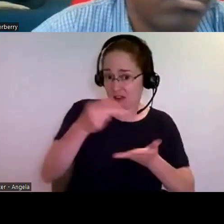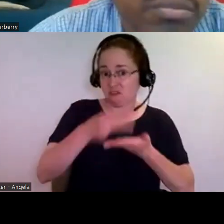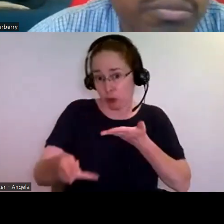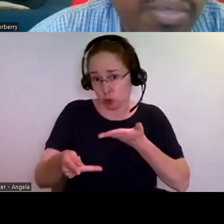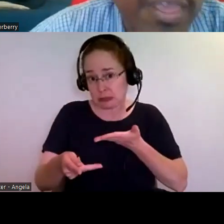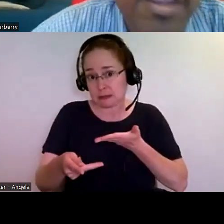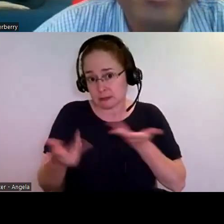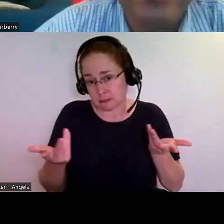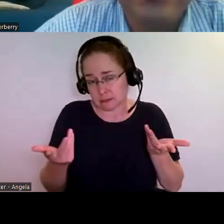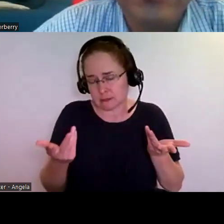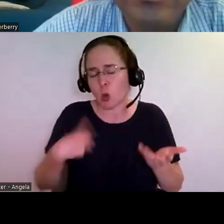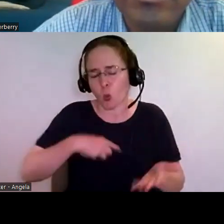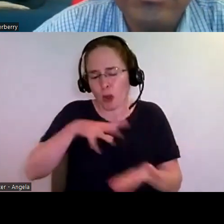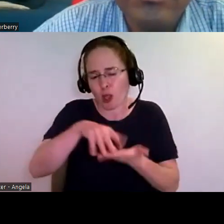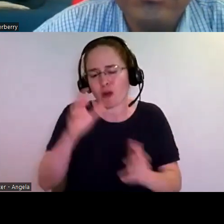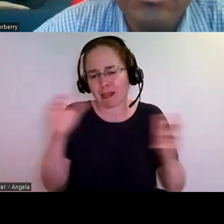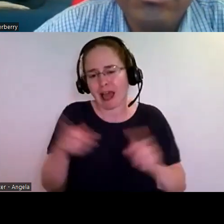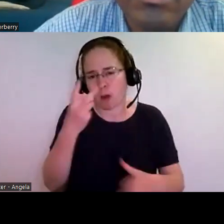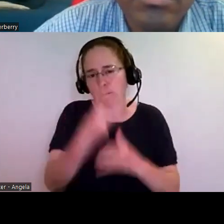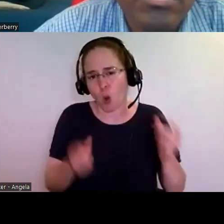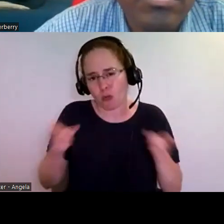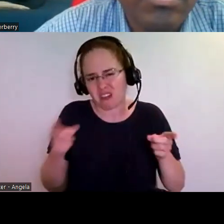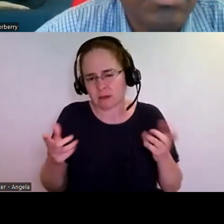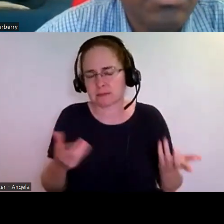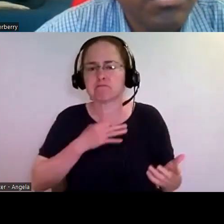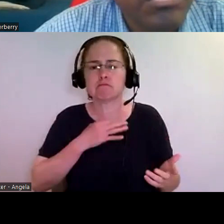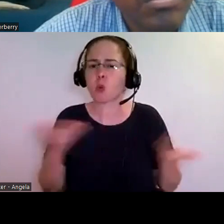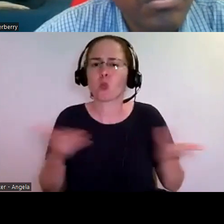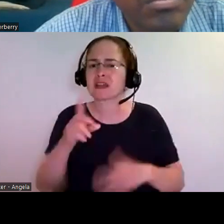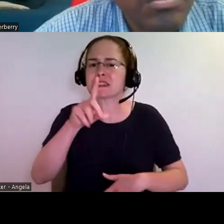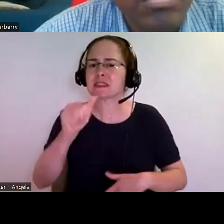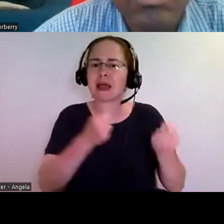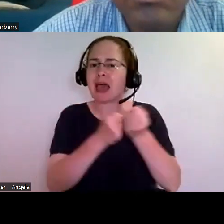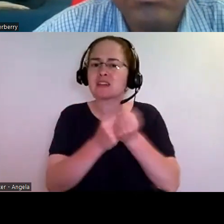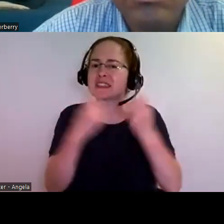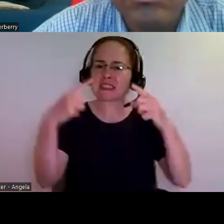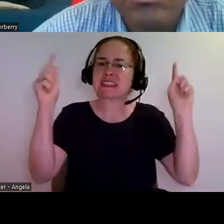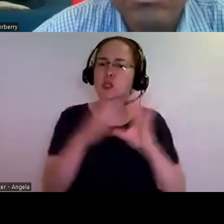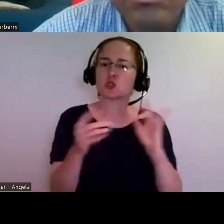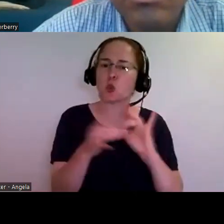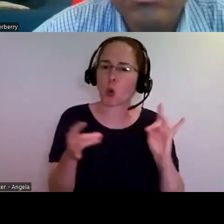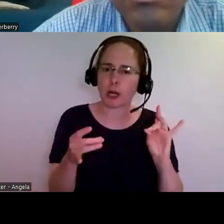and we learned a lot from both. What is a disability advocacy success story you are most